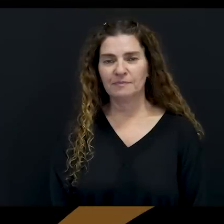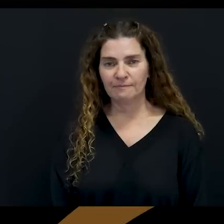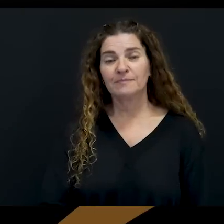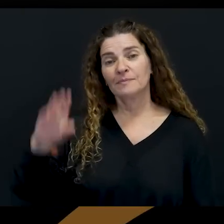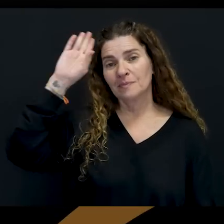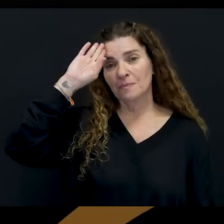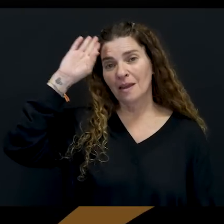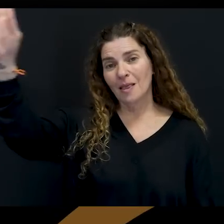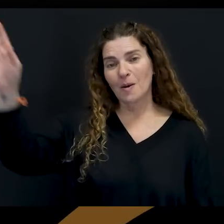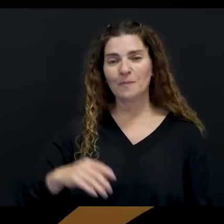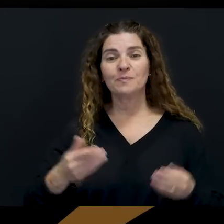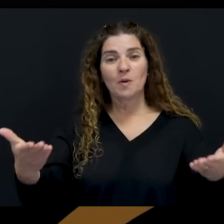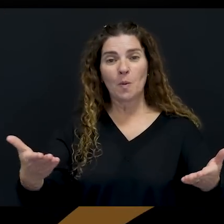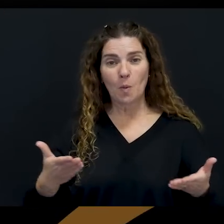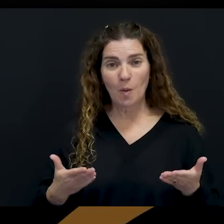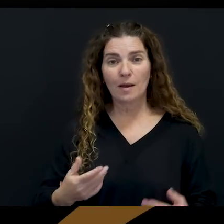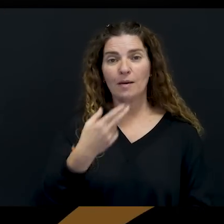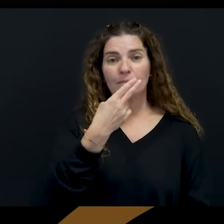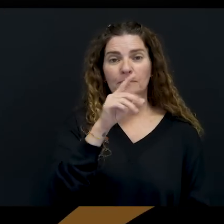Hello and welcome to the Helen Keller Services